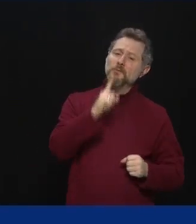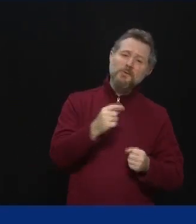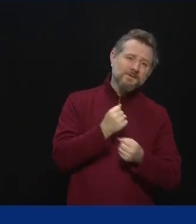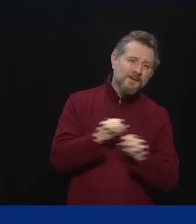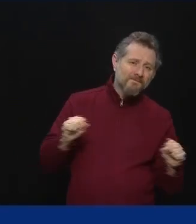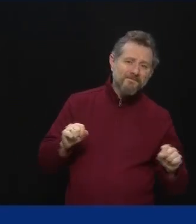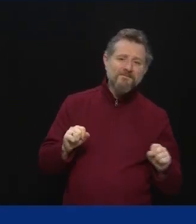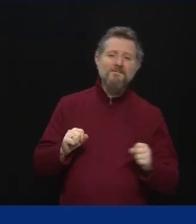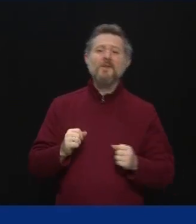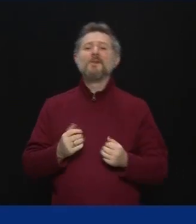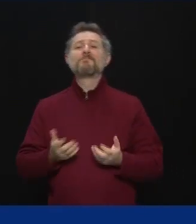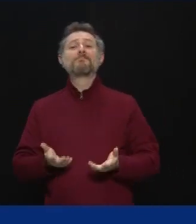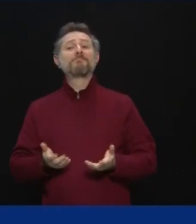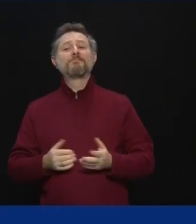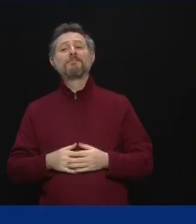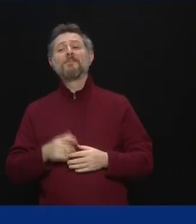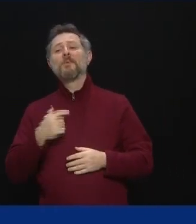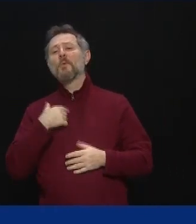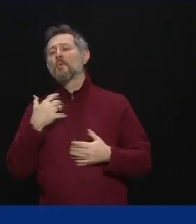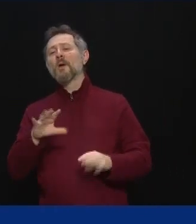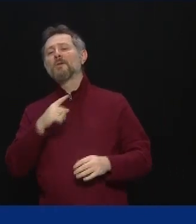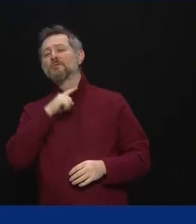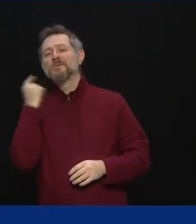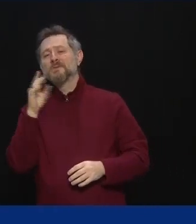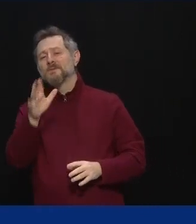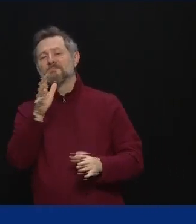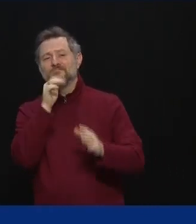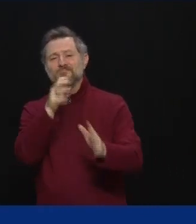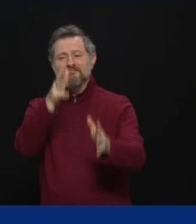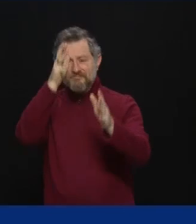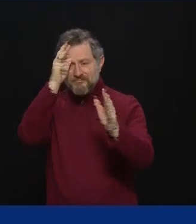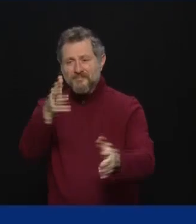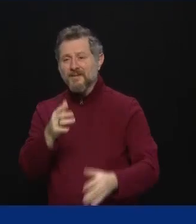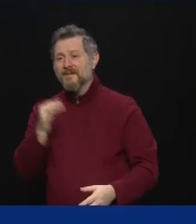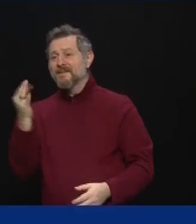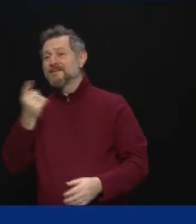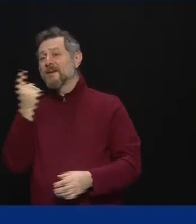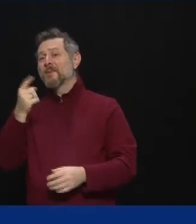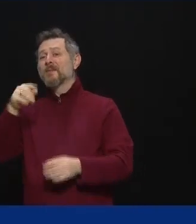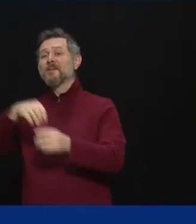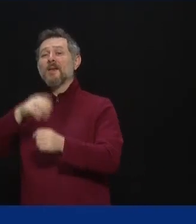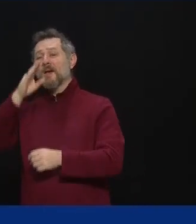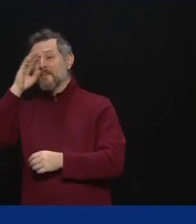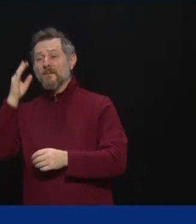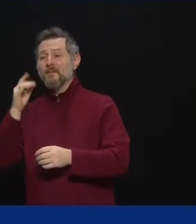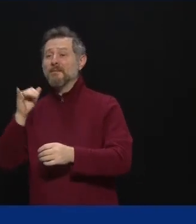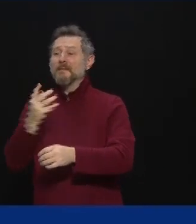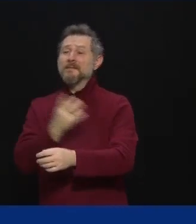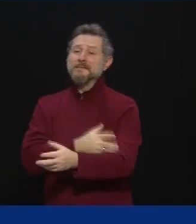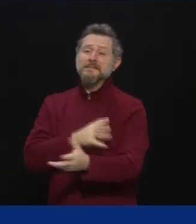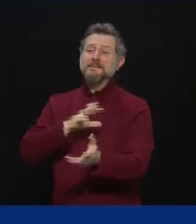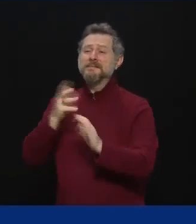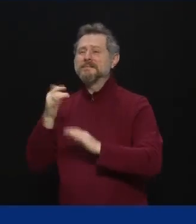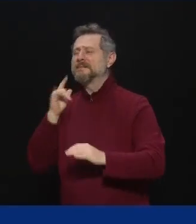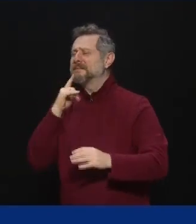WASH THE MASK. YOU SHOULD BE FINE. EMBRACE YOUR LOVED ONES. LOVE THEM.